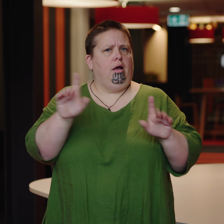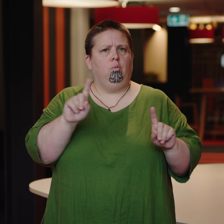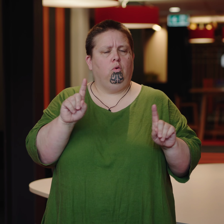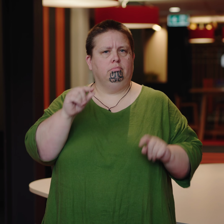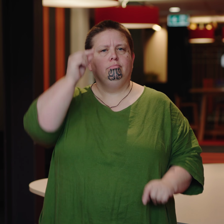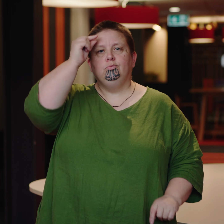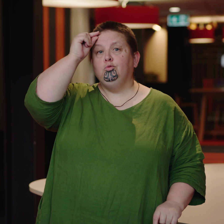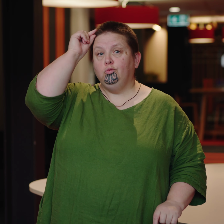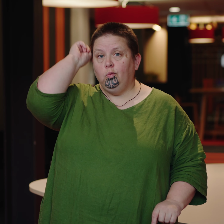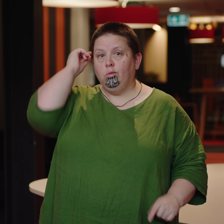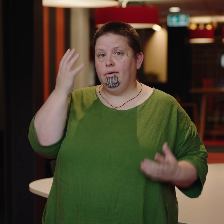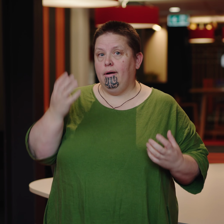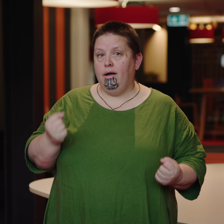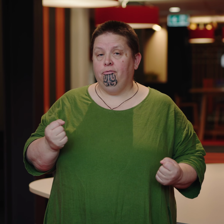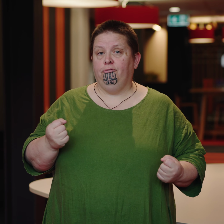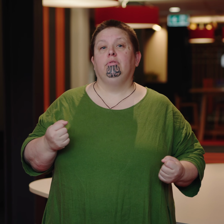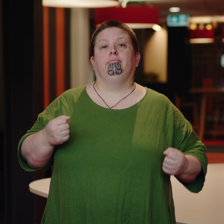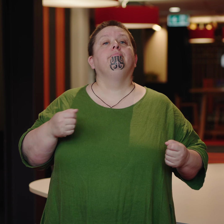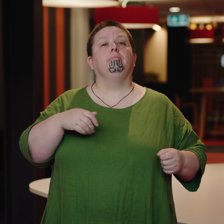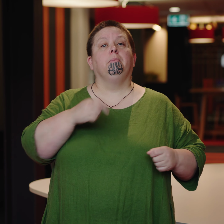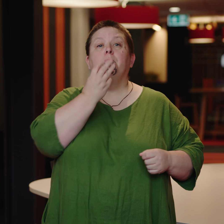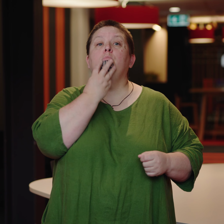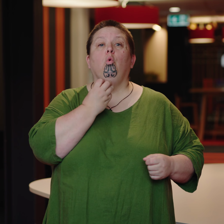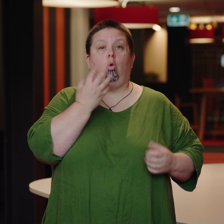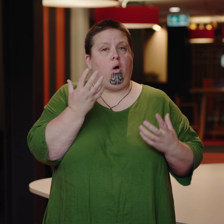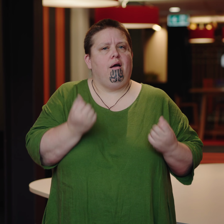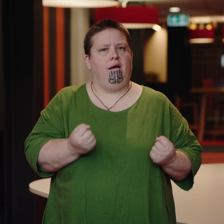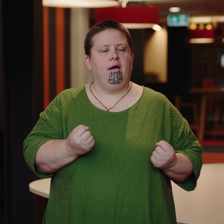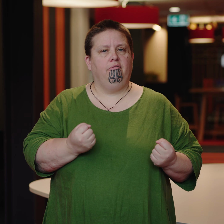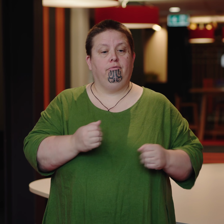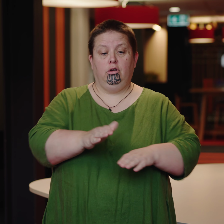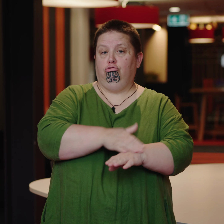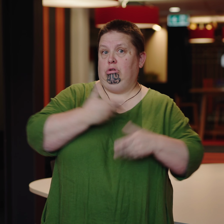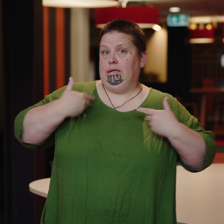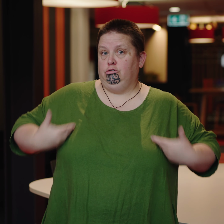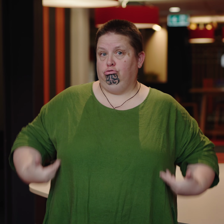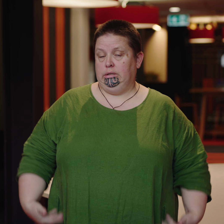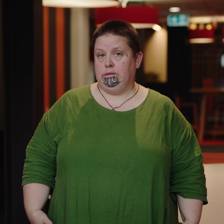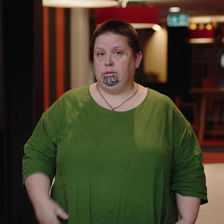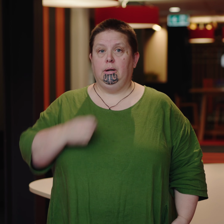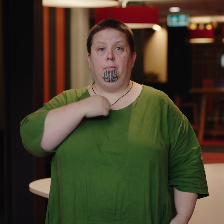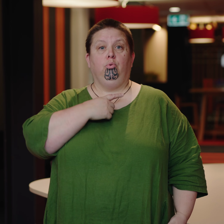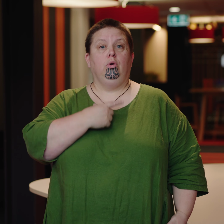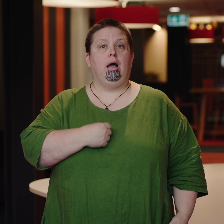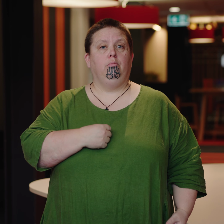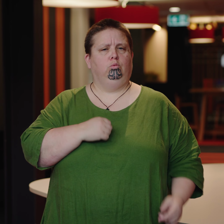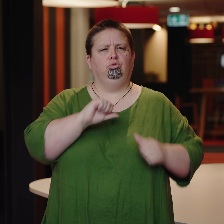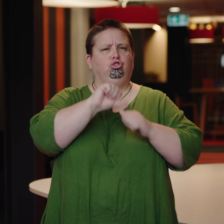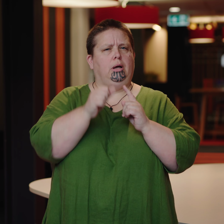I have short hair, a moko kauae, I'm wearing a green dress and a pounamu,